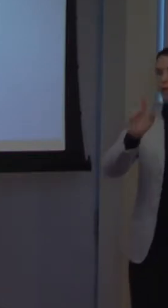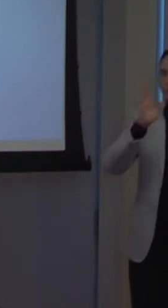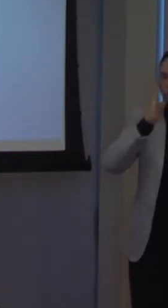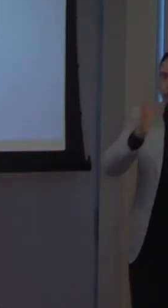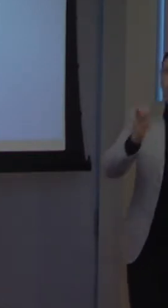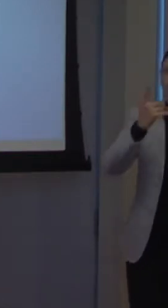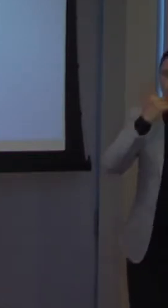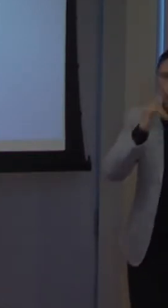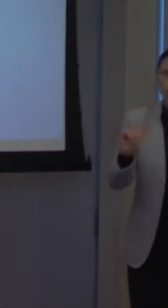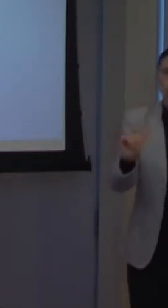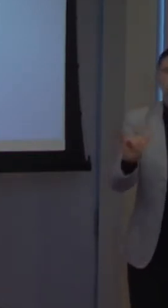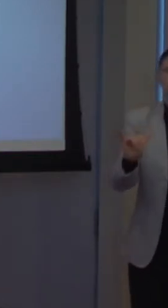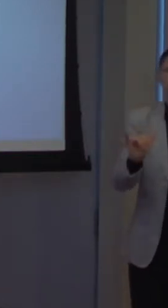[Instructor] Cool.